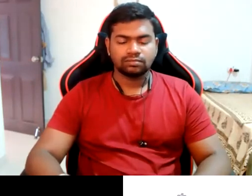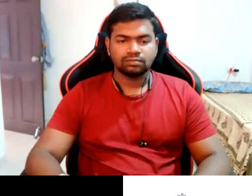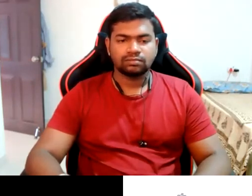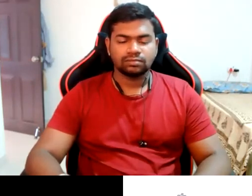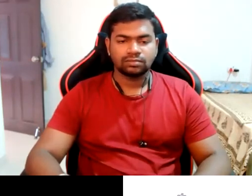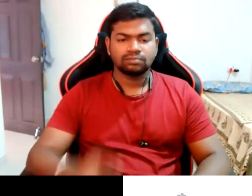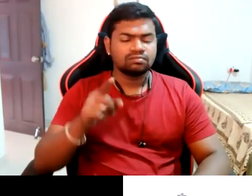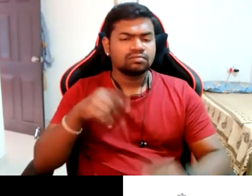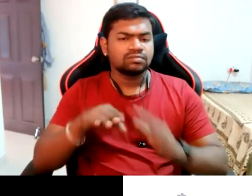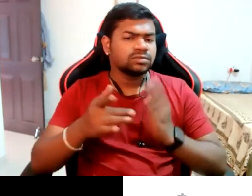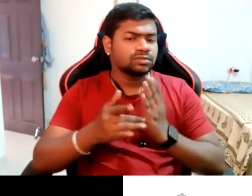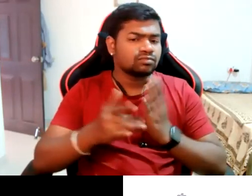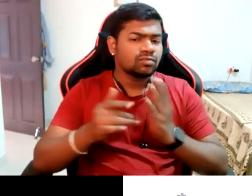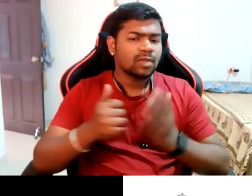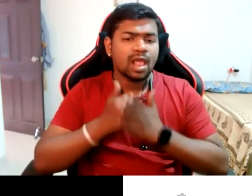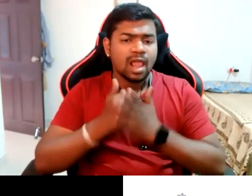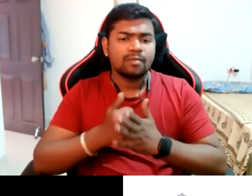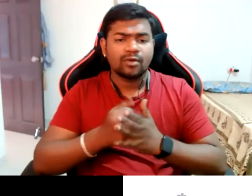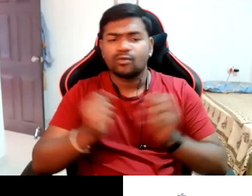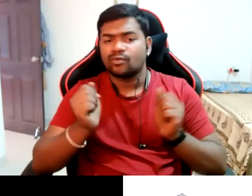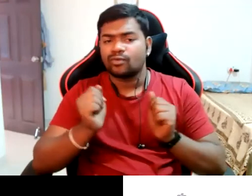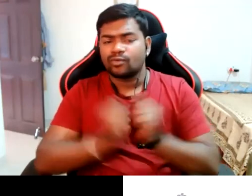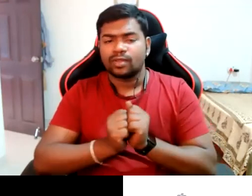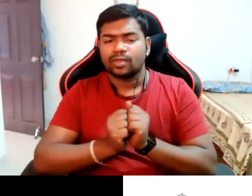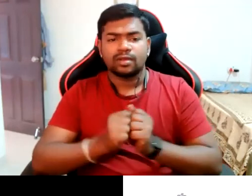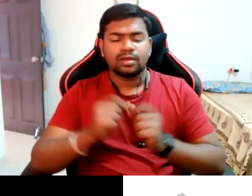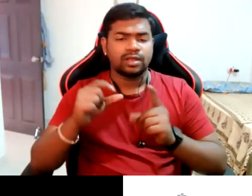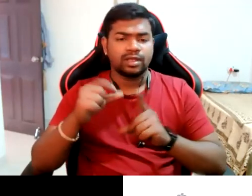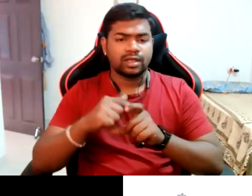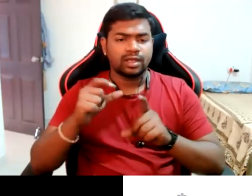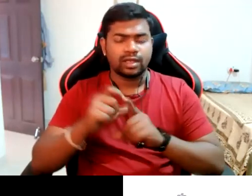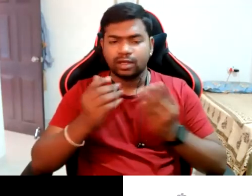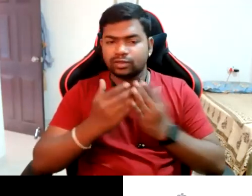that can help with their education or employment as they go through that right?